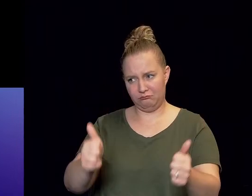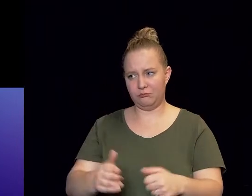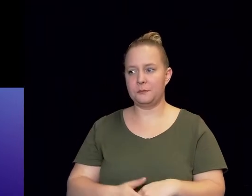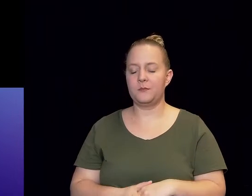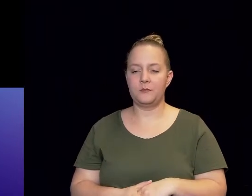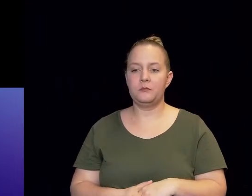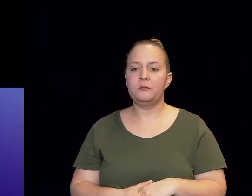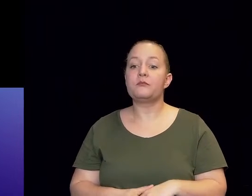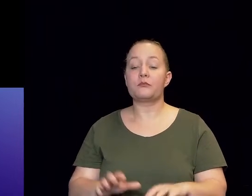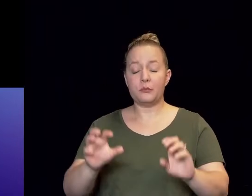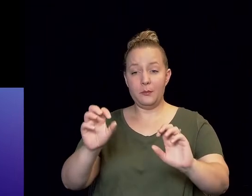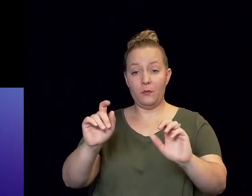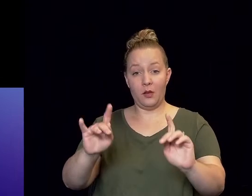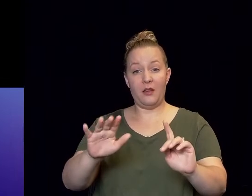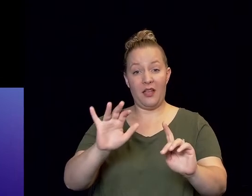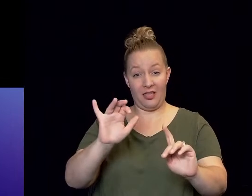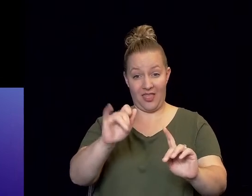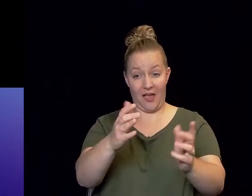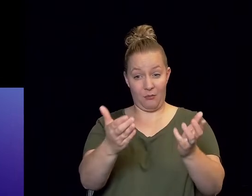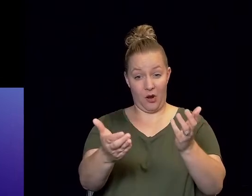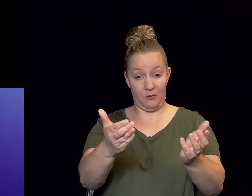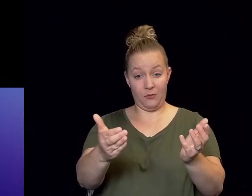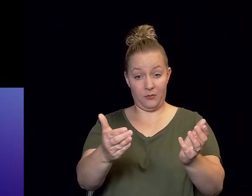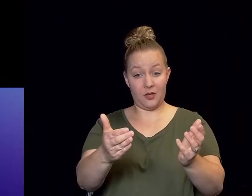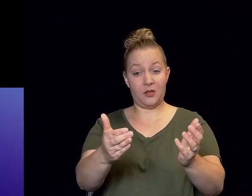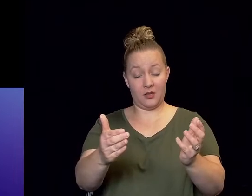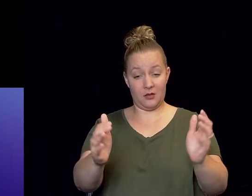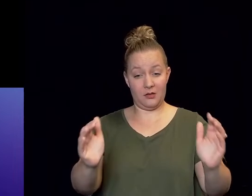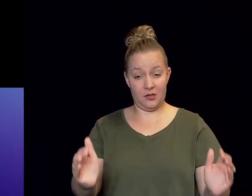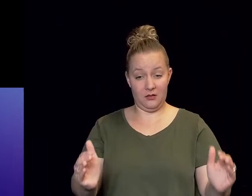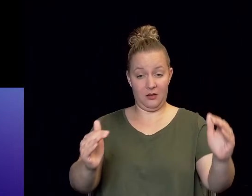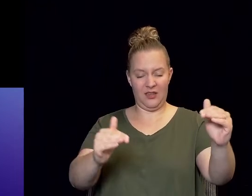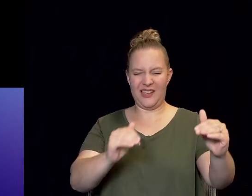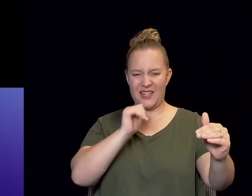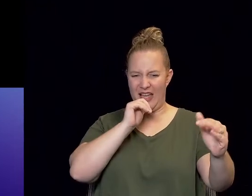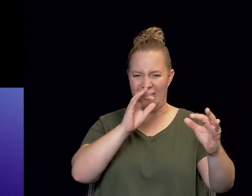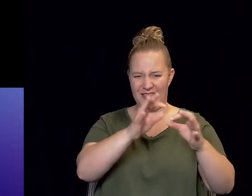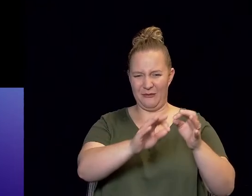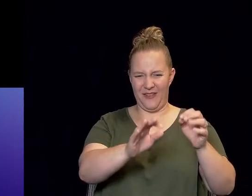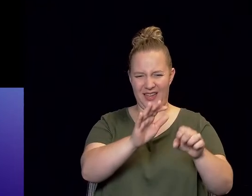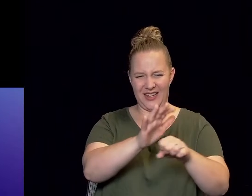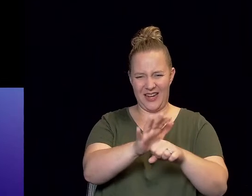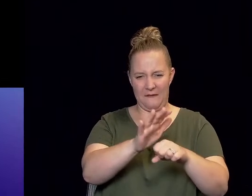Okay, but this probably right here is probably not simplified enough. Just because that minus and